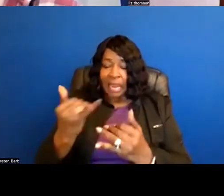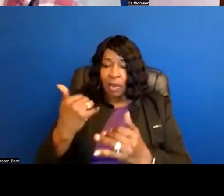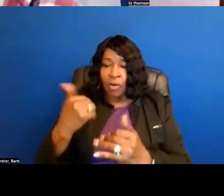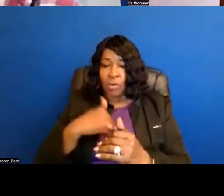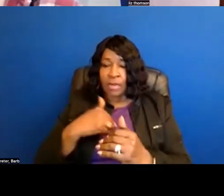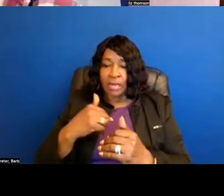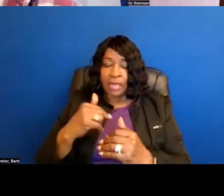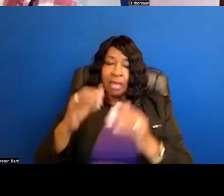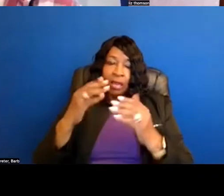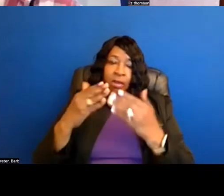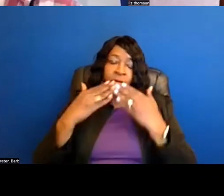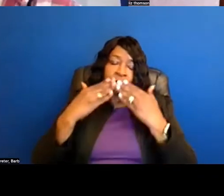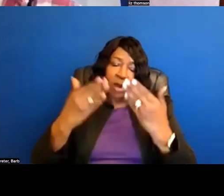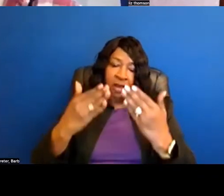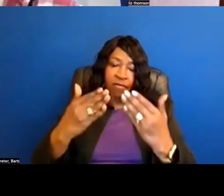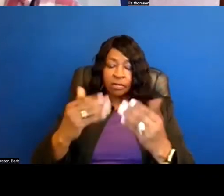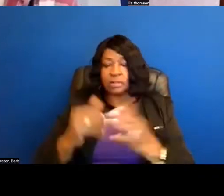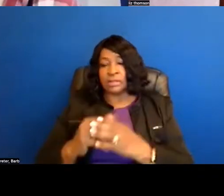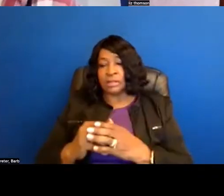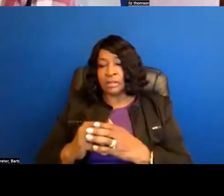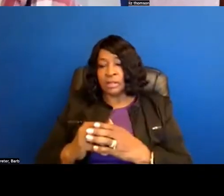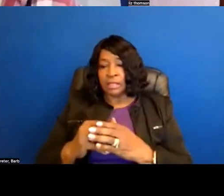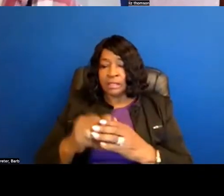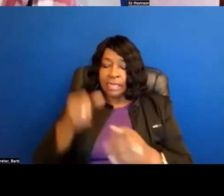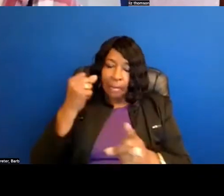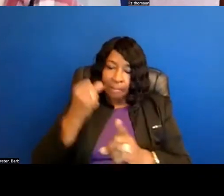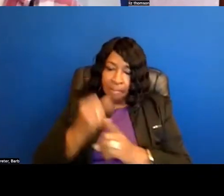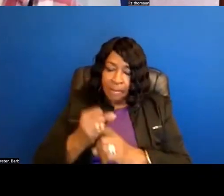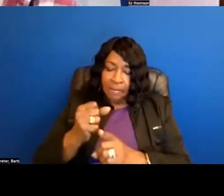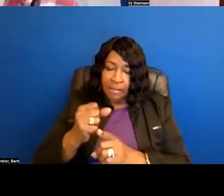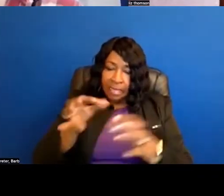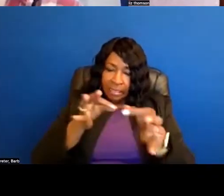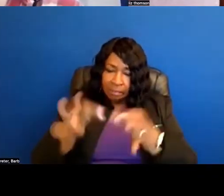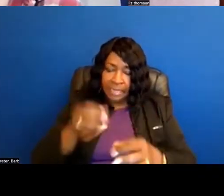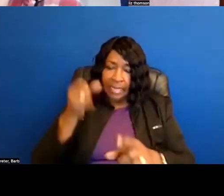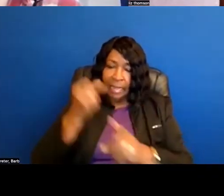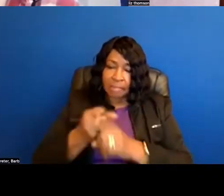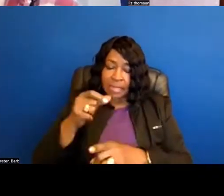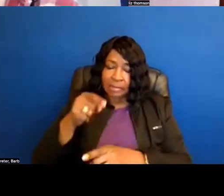with these insights about the impact disability cultural centers can have.